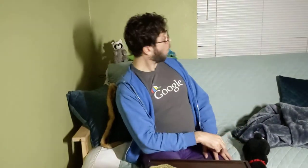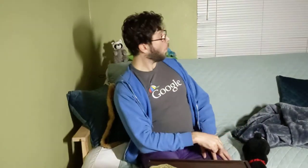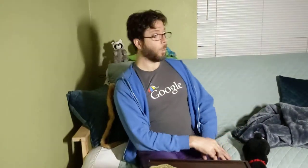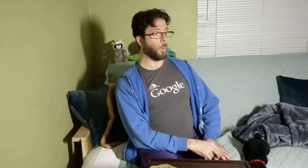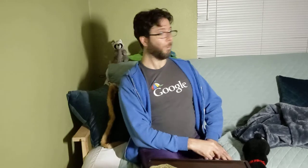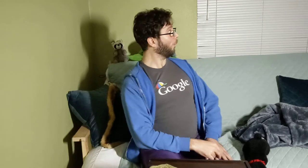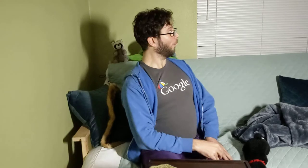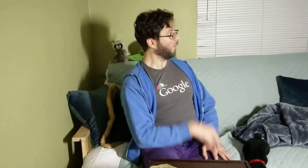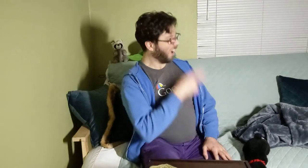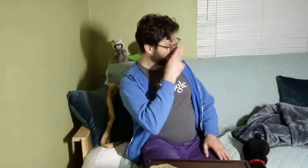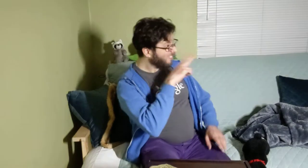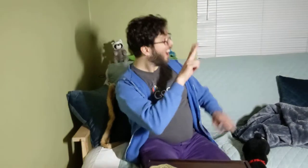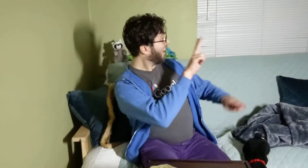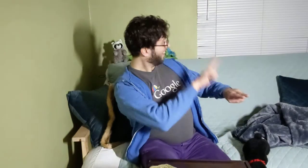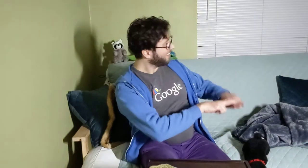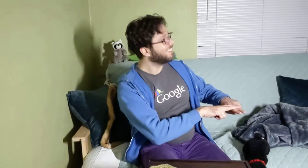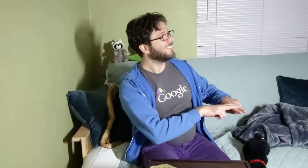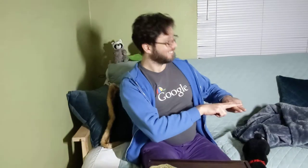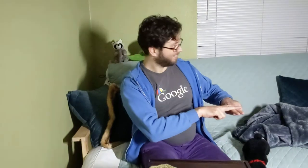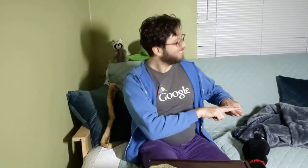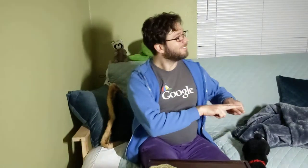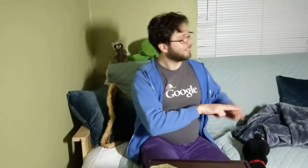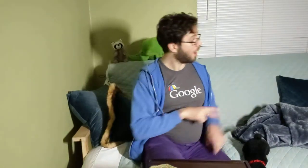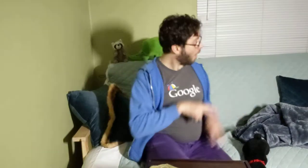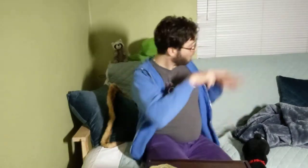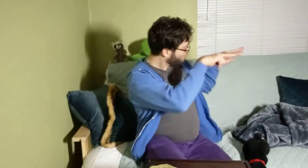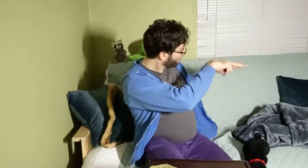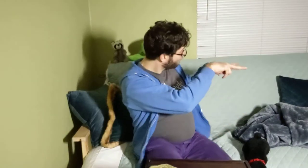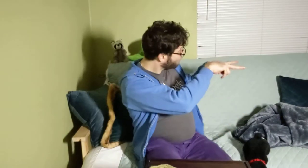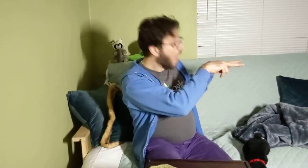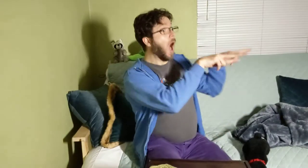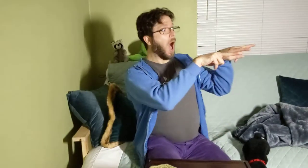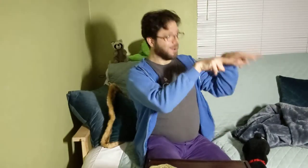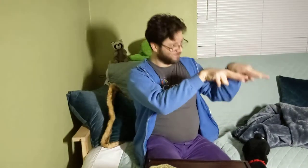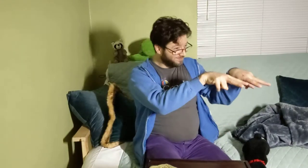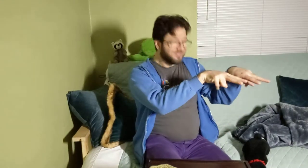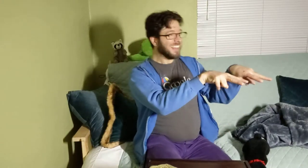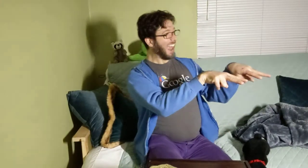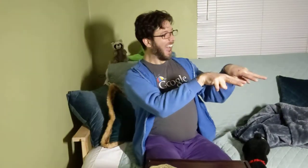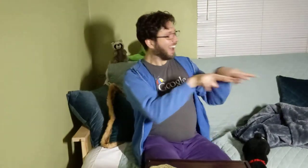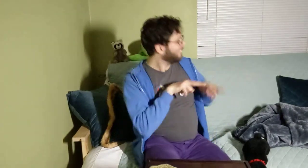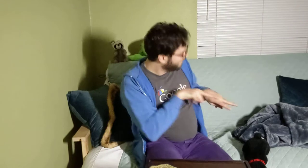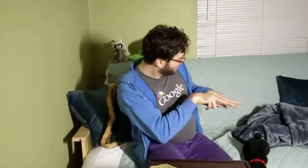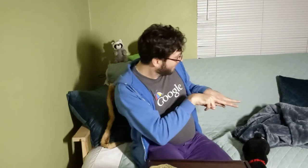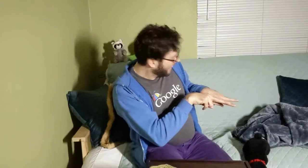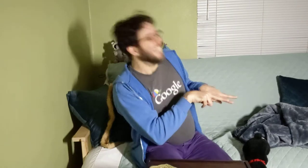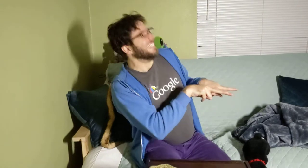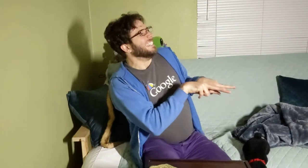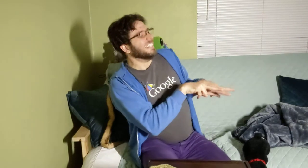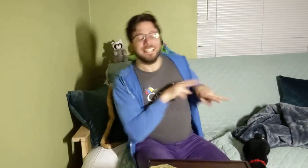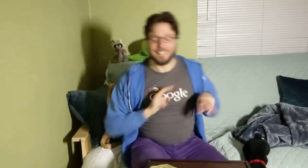[role-outsider] u FUN v LOOK++